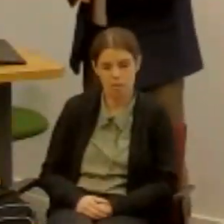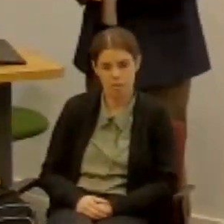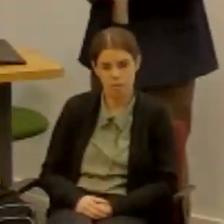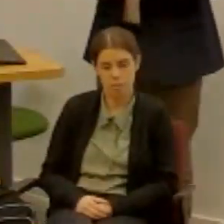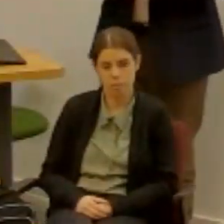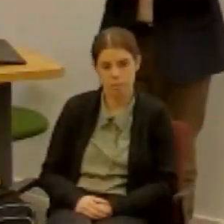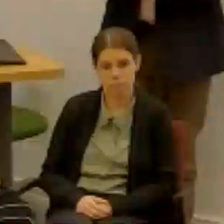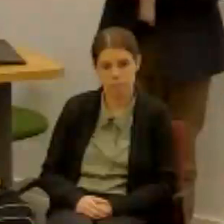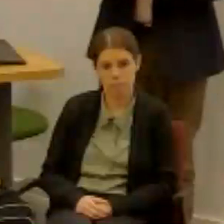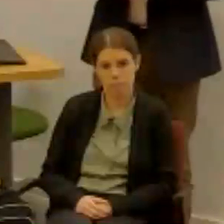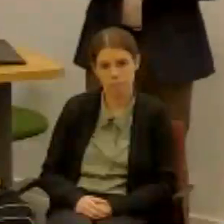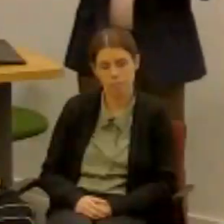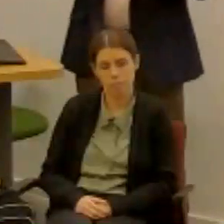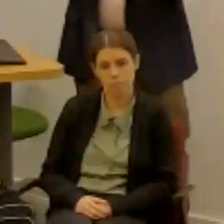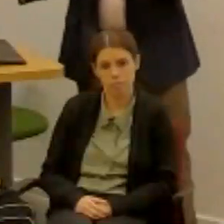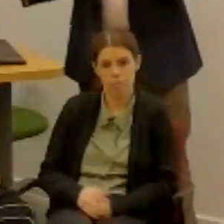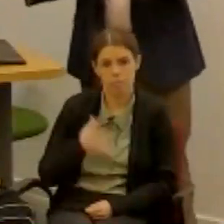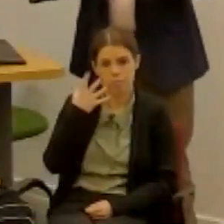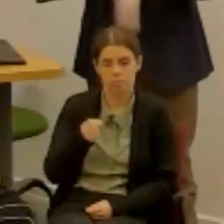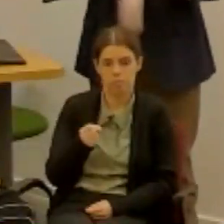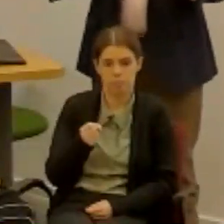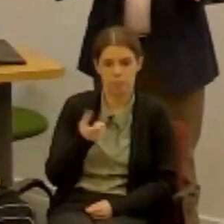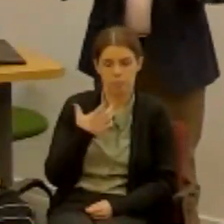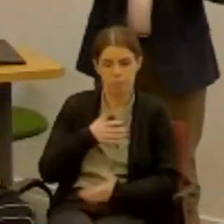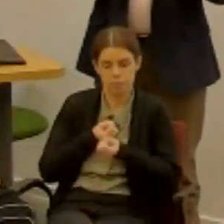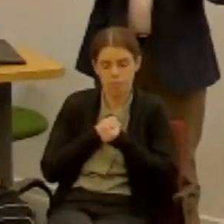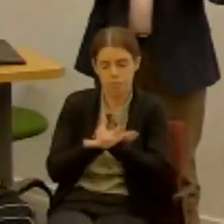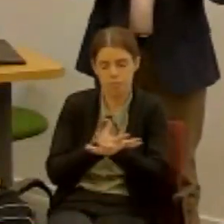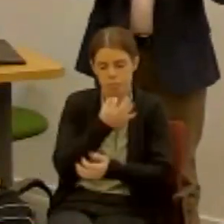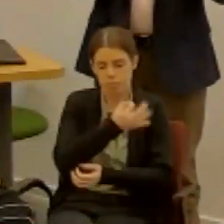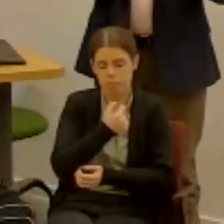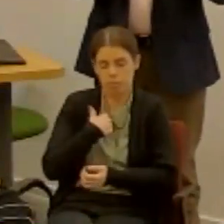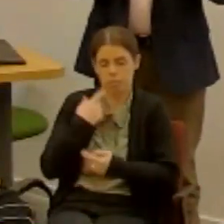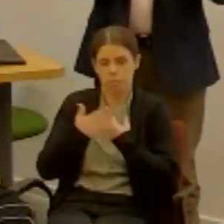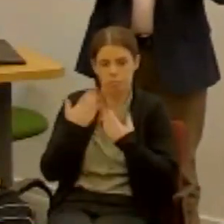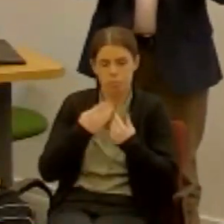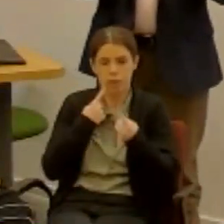So, we've had to address this, and it's quite. It's quite difficult thing to do.